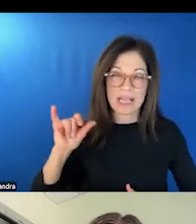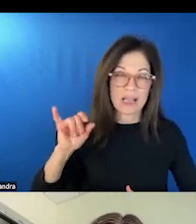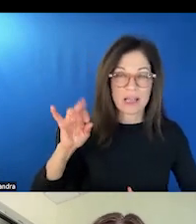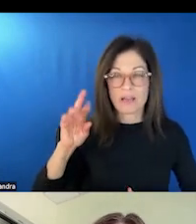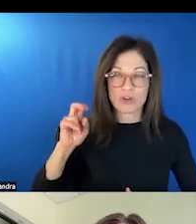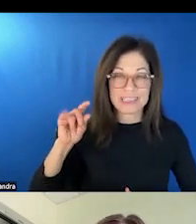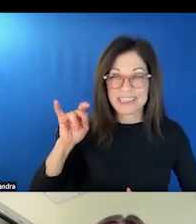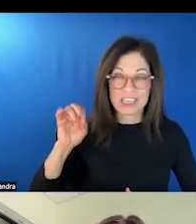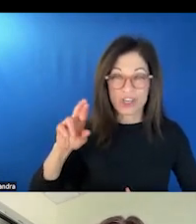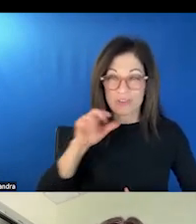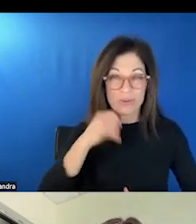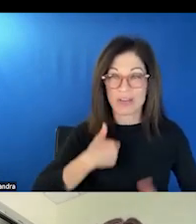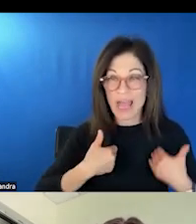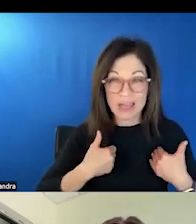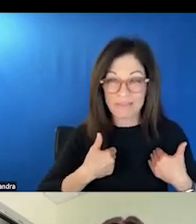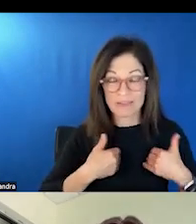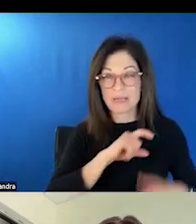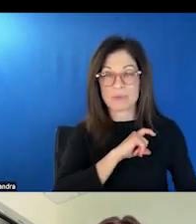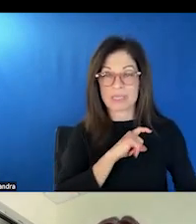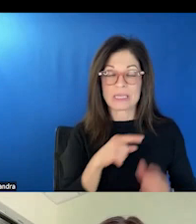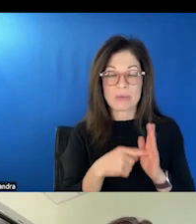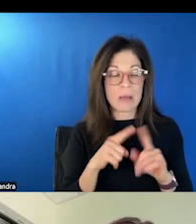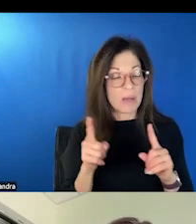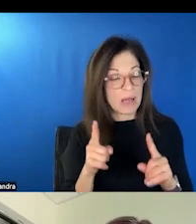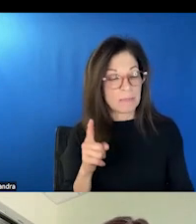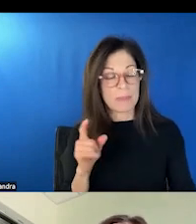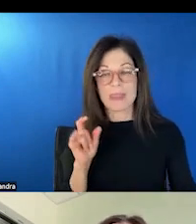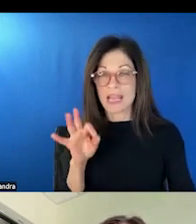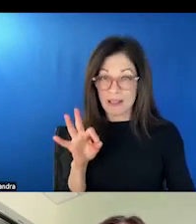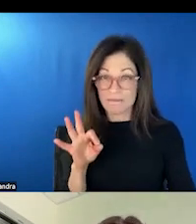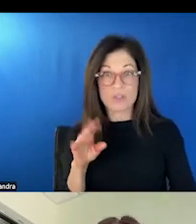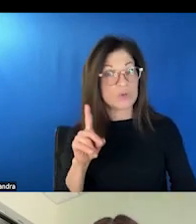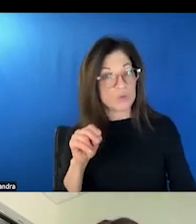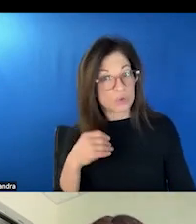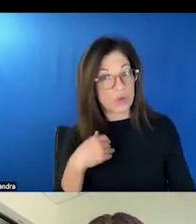MODELS. IF WE ARE -- IF YOU DO HAVE POLICE AND THAT IS THE ONLY